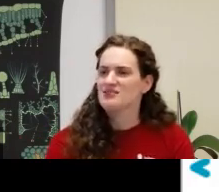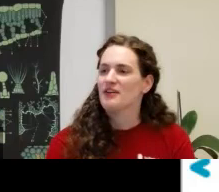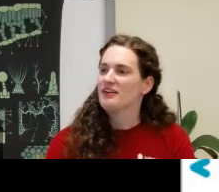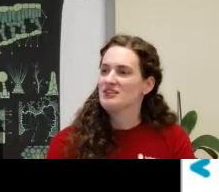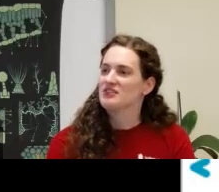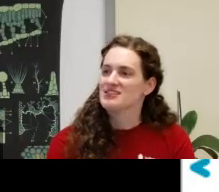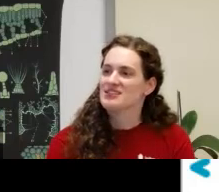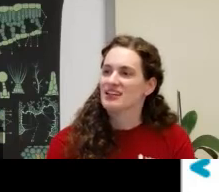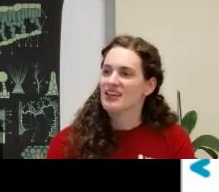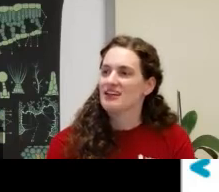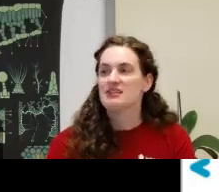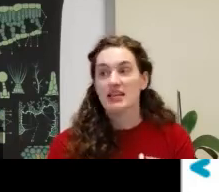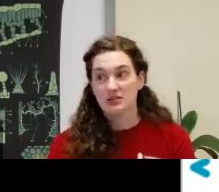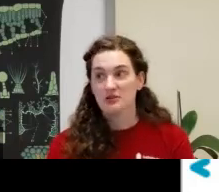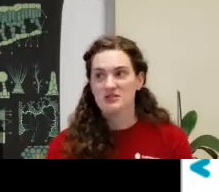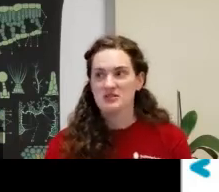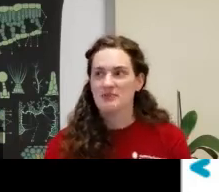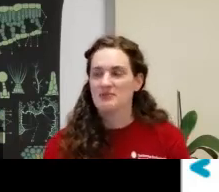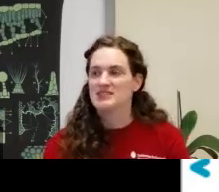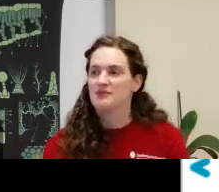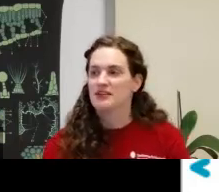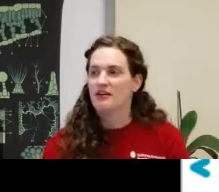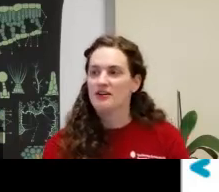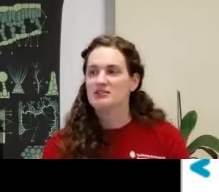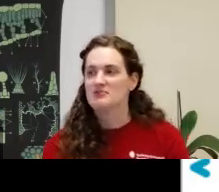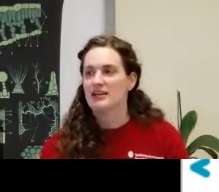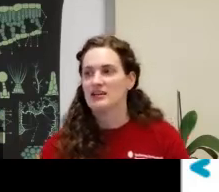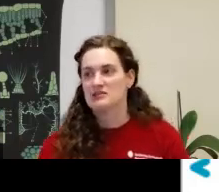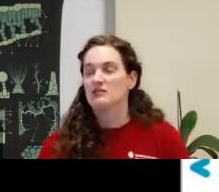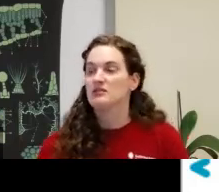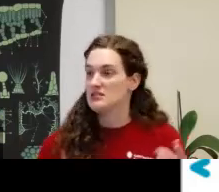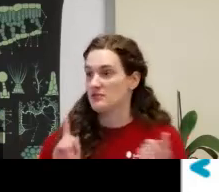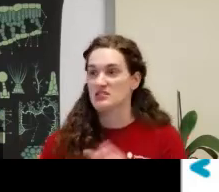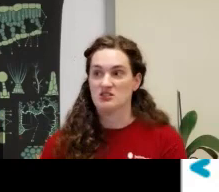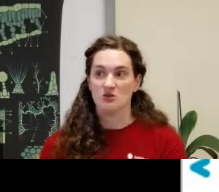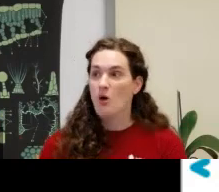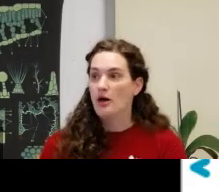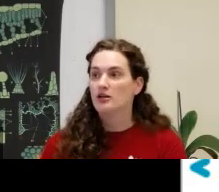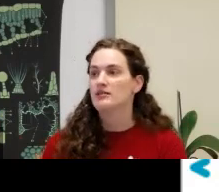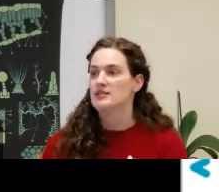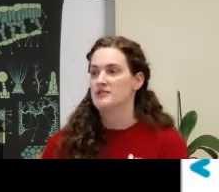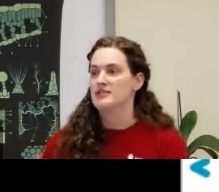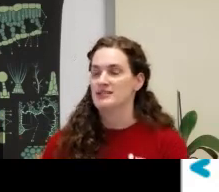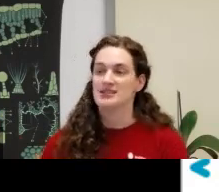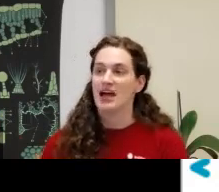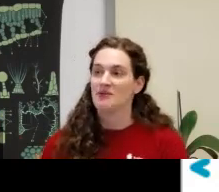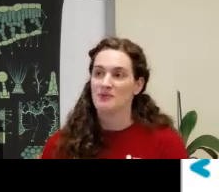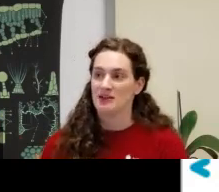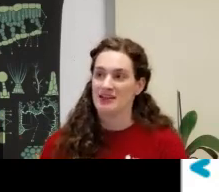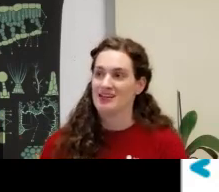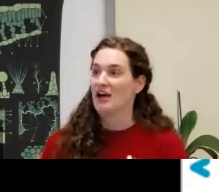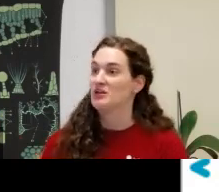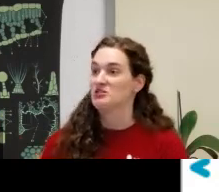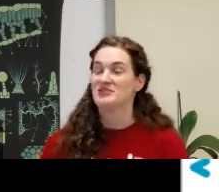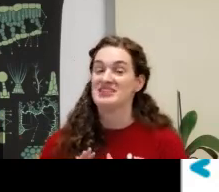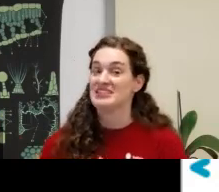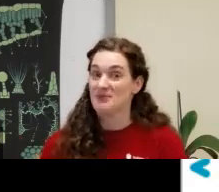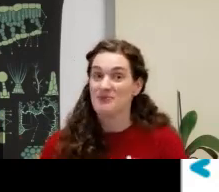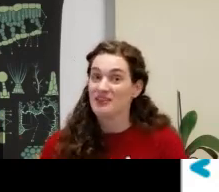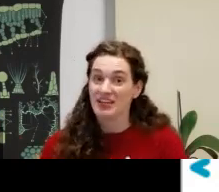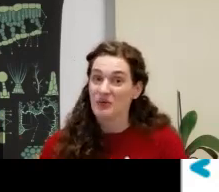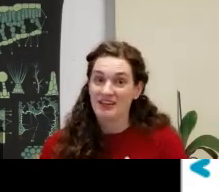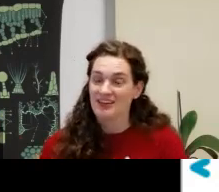Emily Borger: That's very interesting and your results might be different than ours, because the differences in the water, the differences in the time you put in how much you steep the liquid.